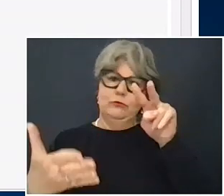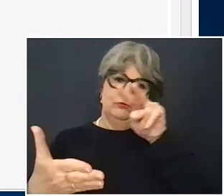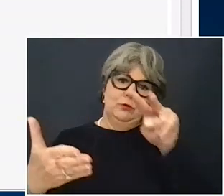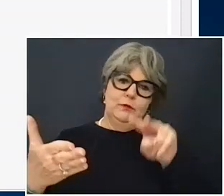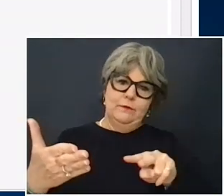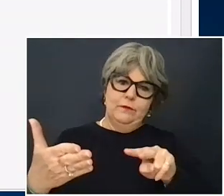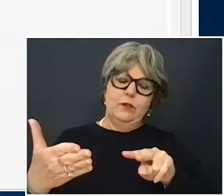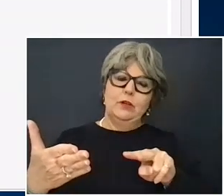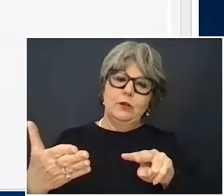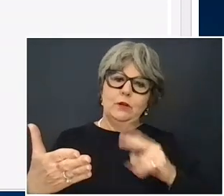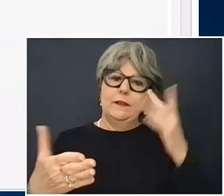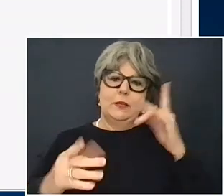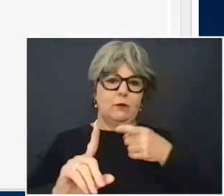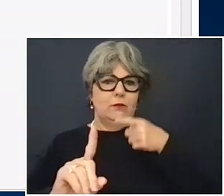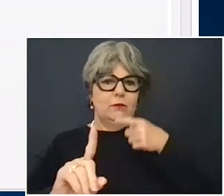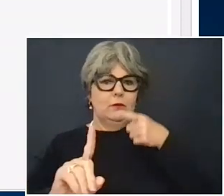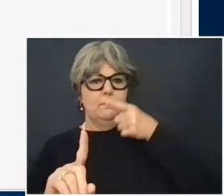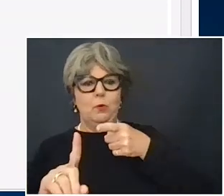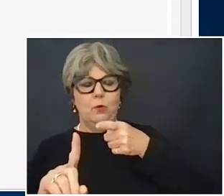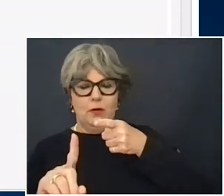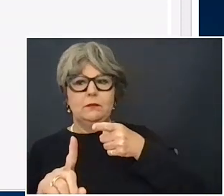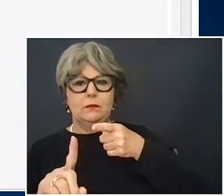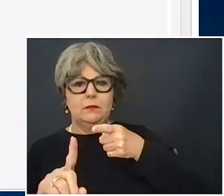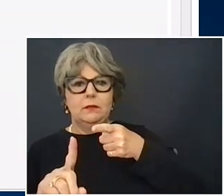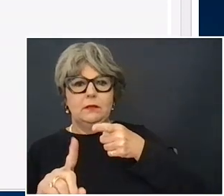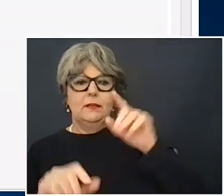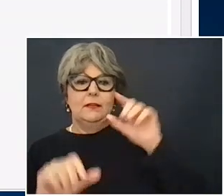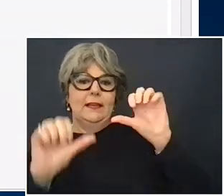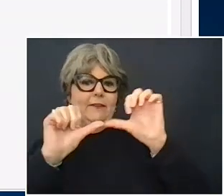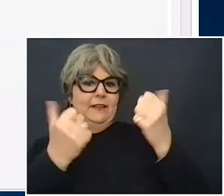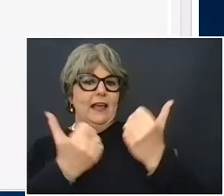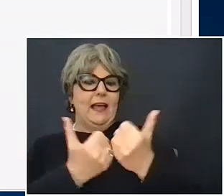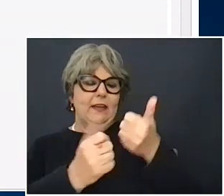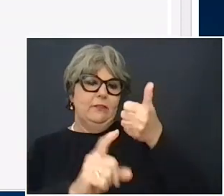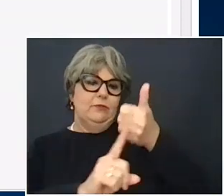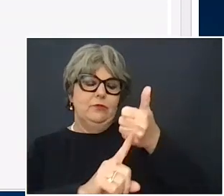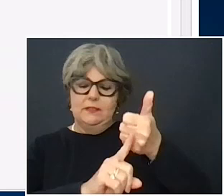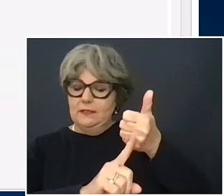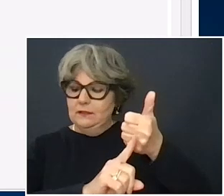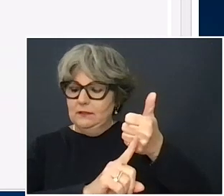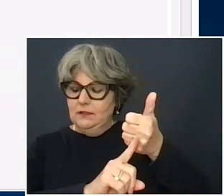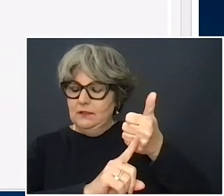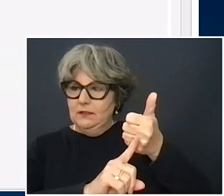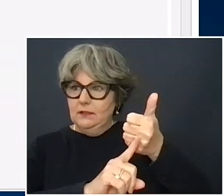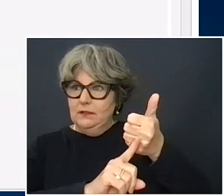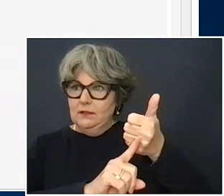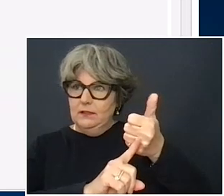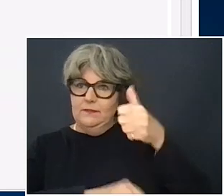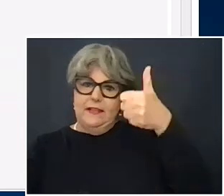point. You know, if an agency gives a ten-year grant of accreditation at some